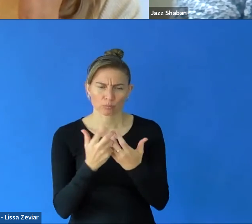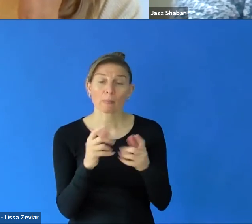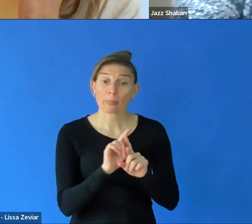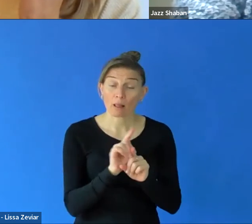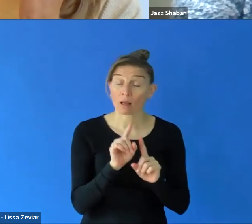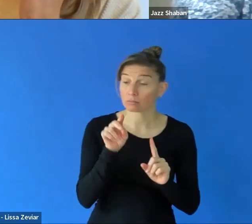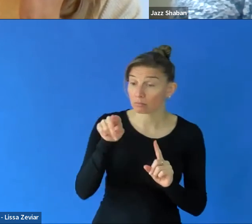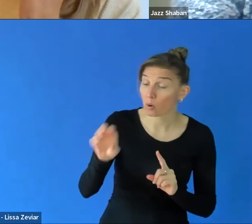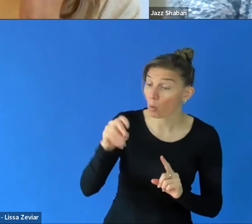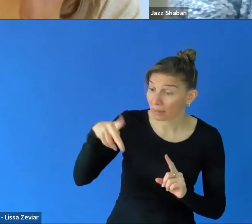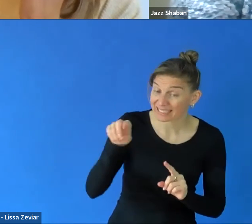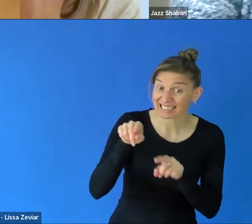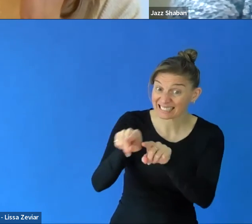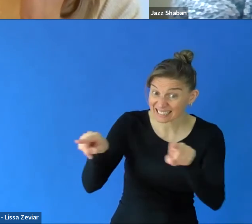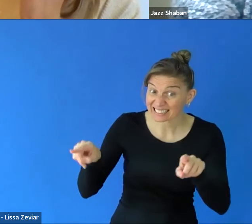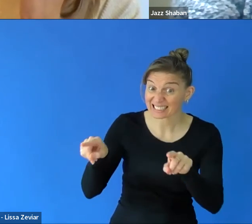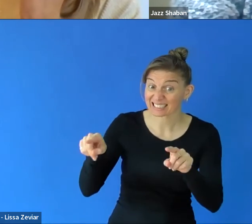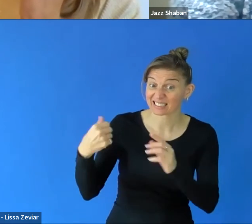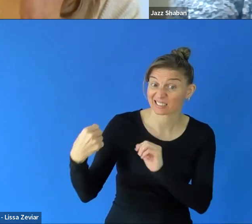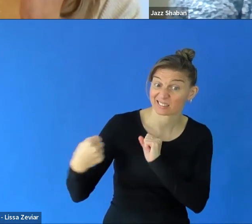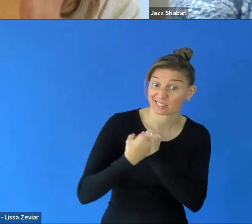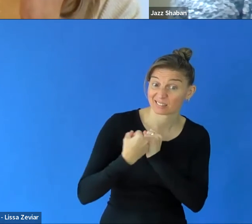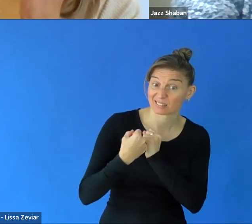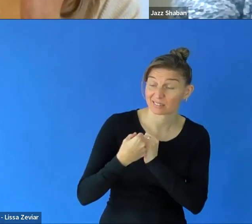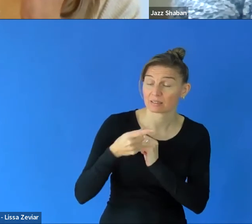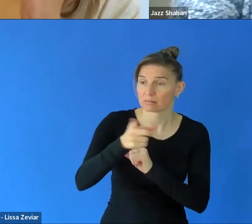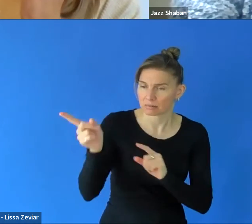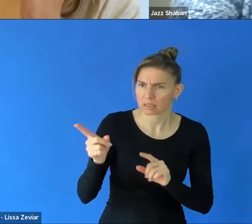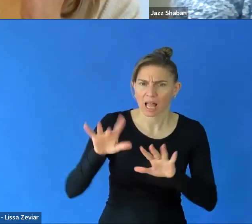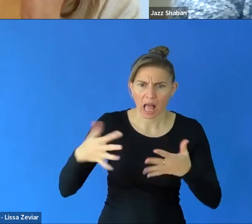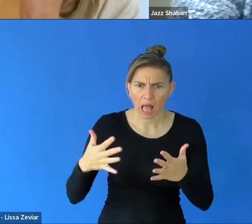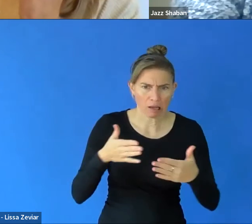on how to pivot to develop and respond to that.